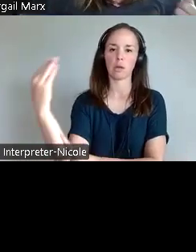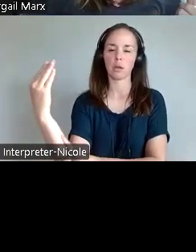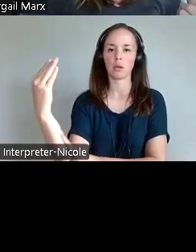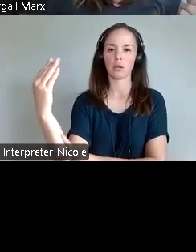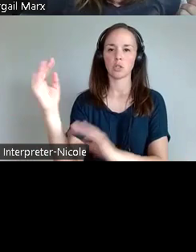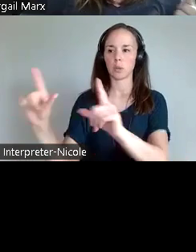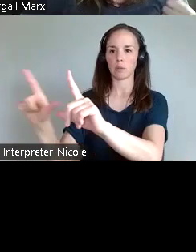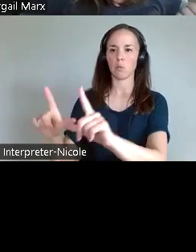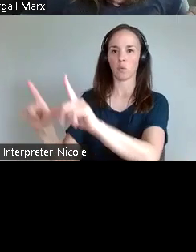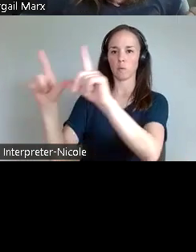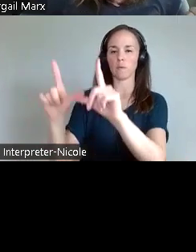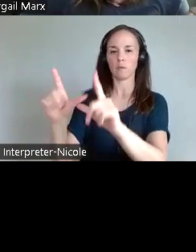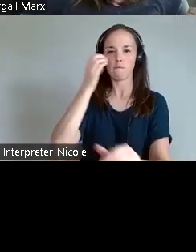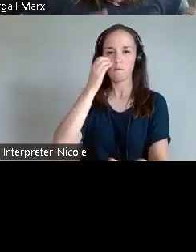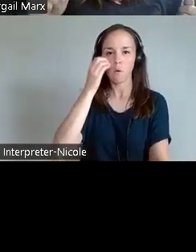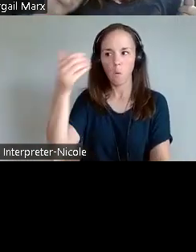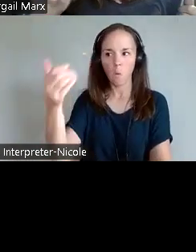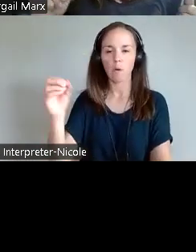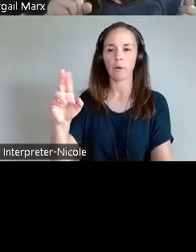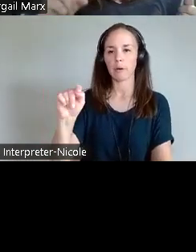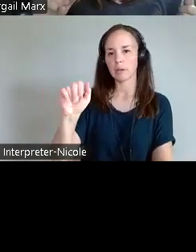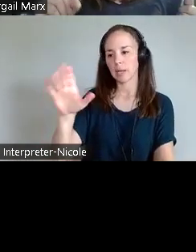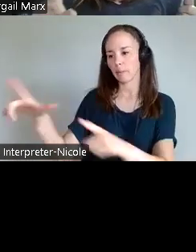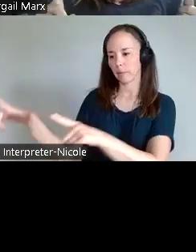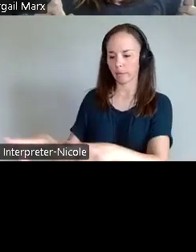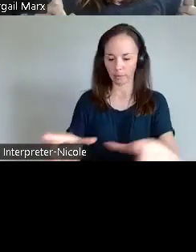his phone or tablet in a place where he can easily reach it with his left